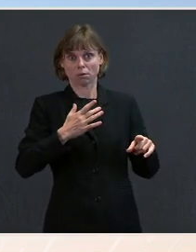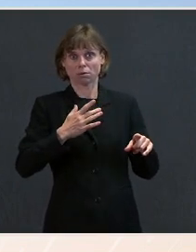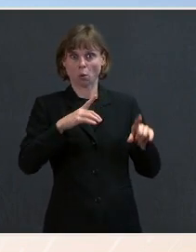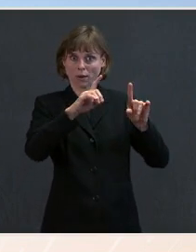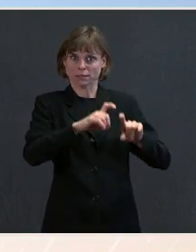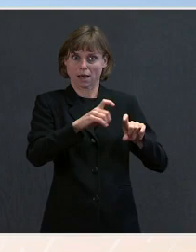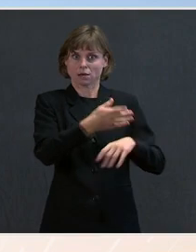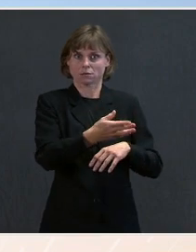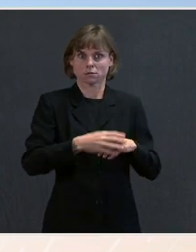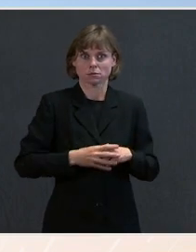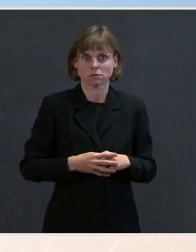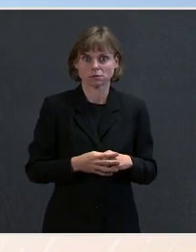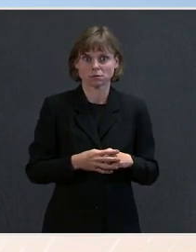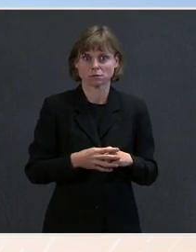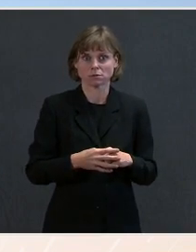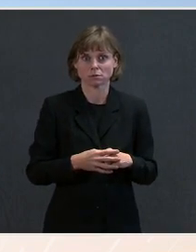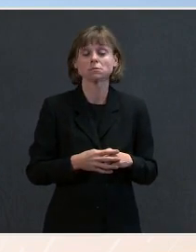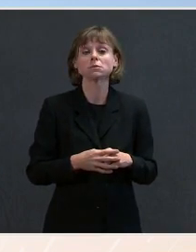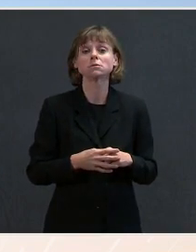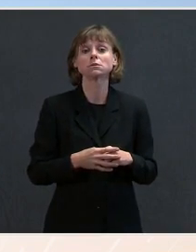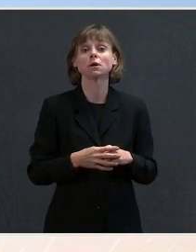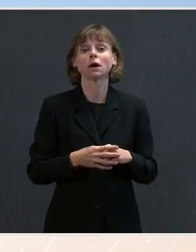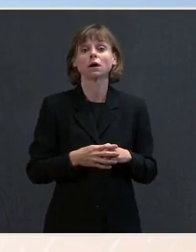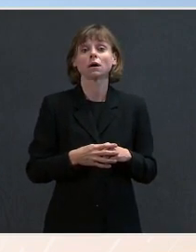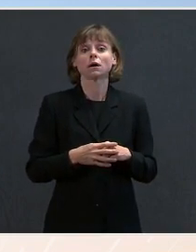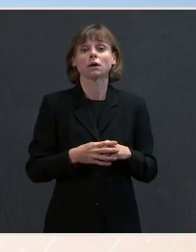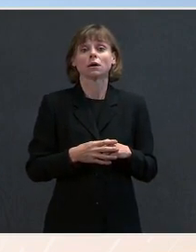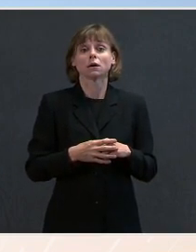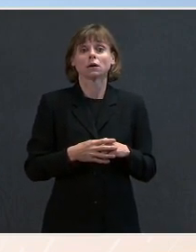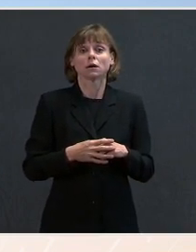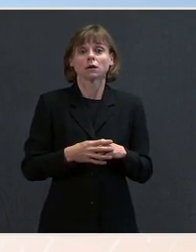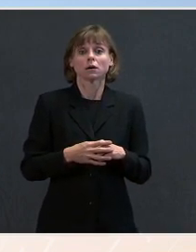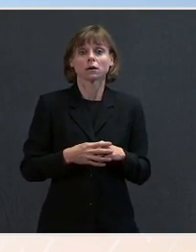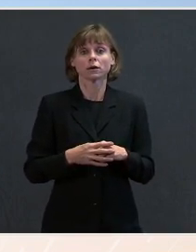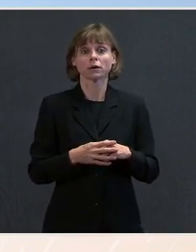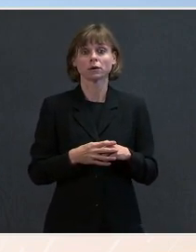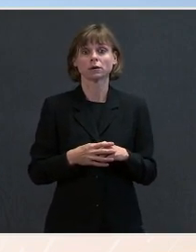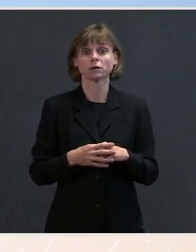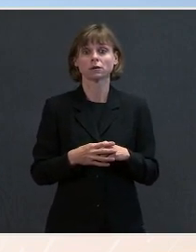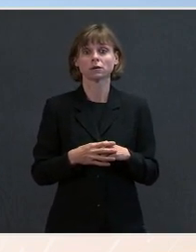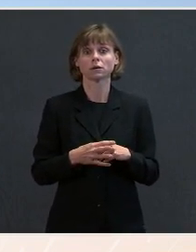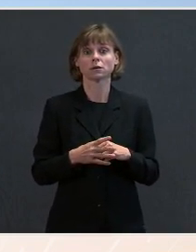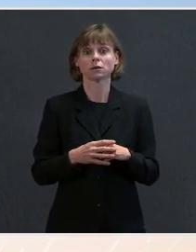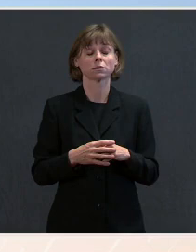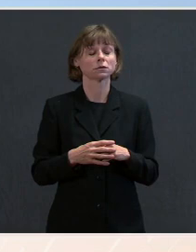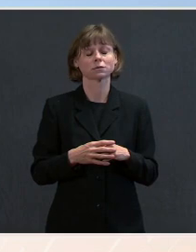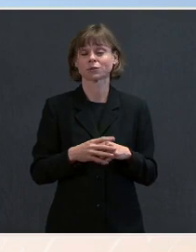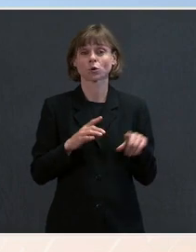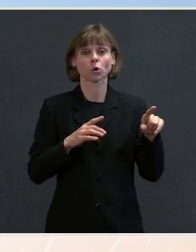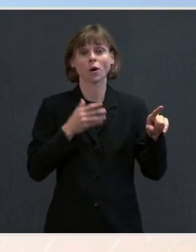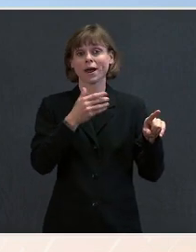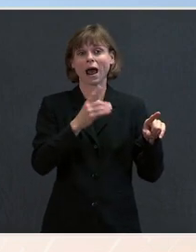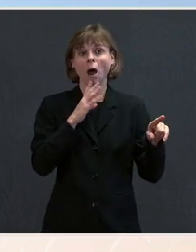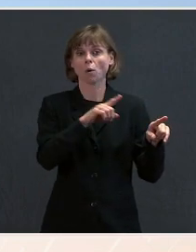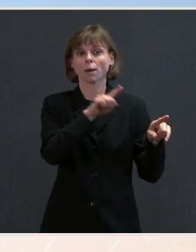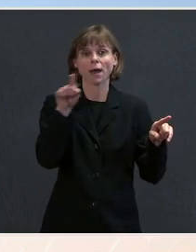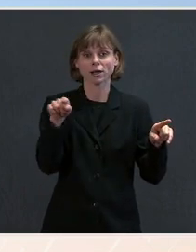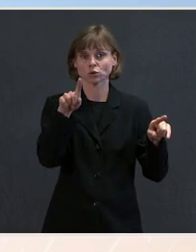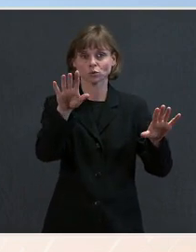Go ahead. Oh, sorry. I didn't go to April. I'm sorry. Go ahead, April. The Press: Yeah, but I had a question from the -- Ms. Psaki: She just hasn't had a question yet. I'm -- I'll come right back to you. I promise. The Press: April hasn't had a question yet.